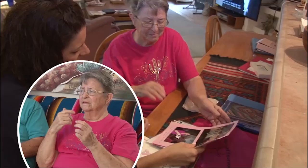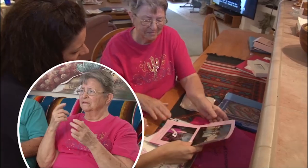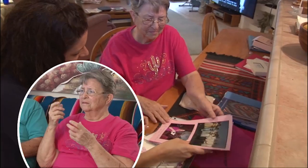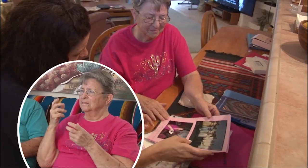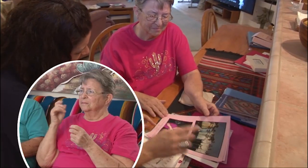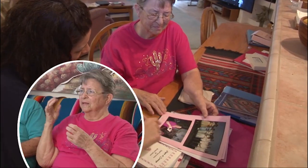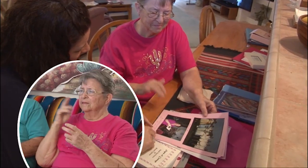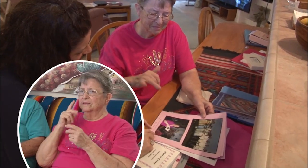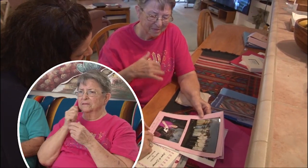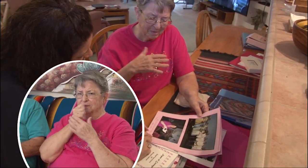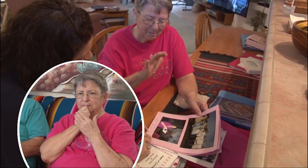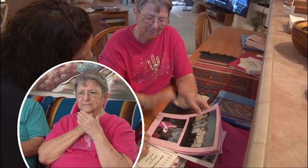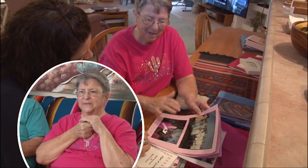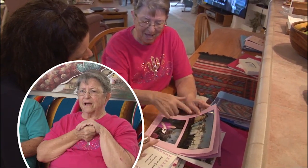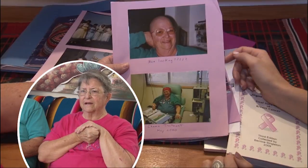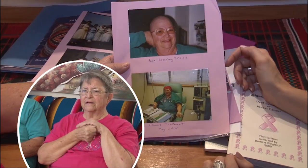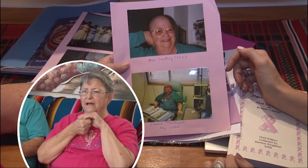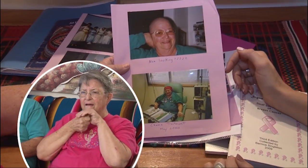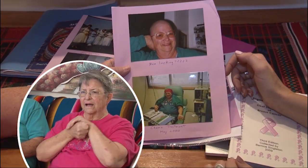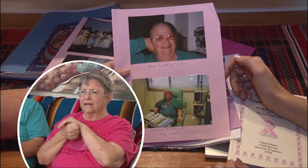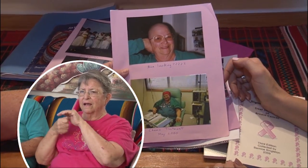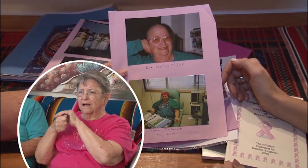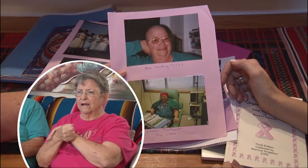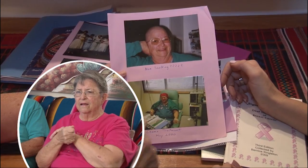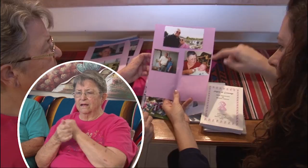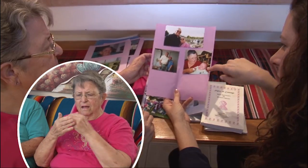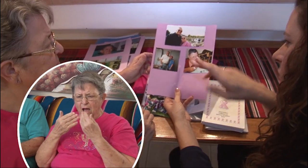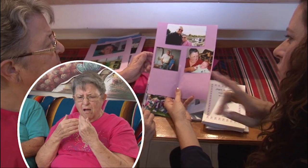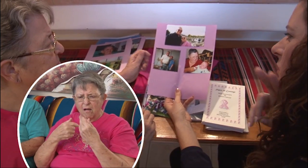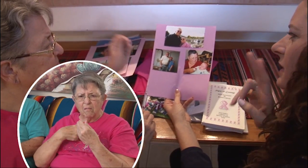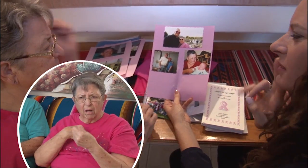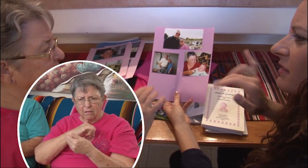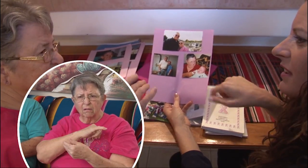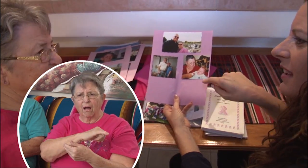Bernice: “People are secretive and they hide it from everyone. Now with the book they